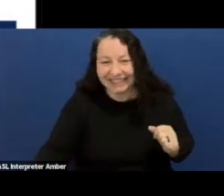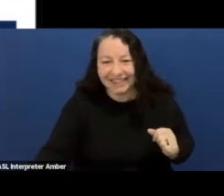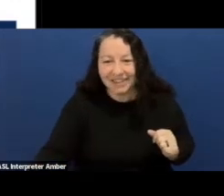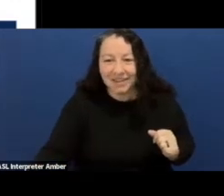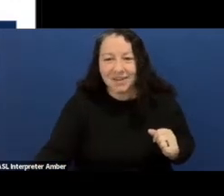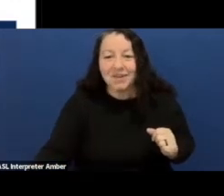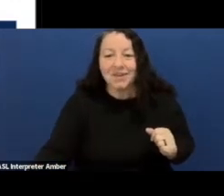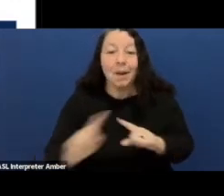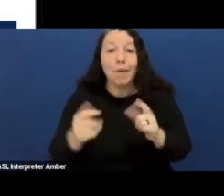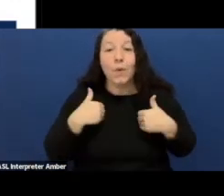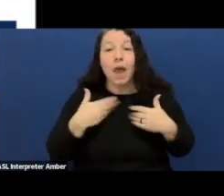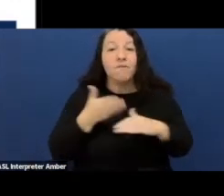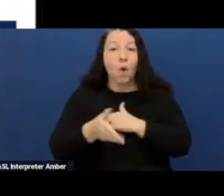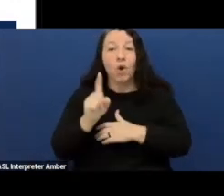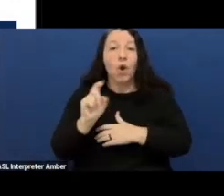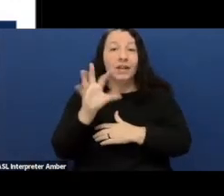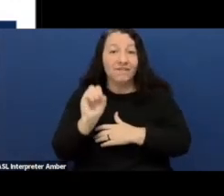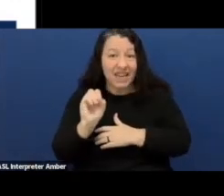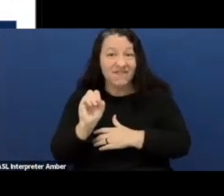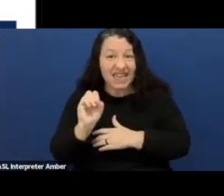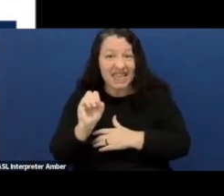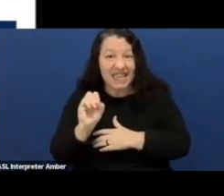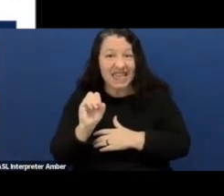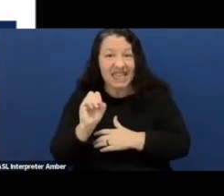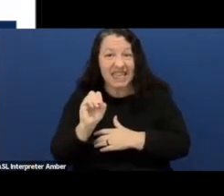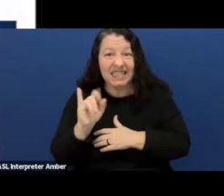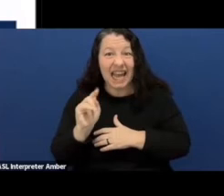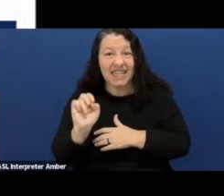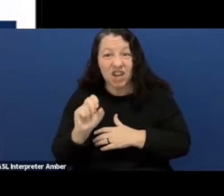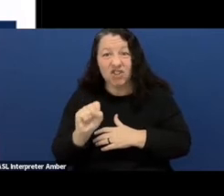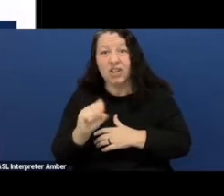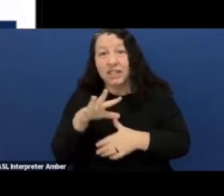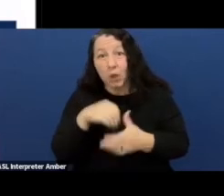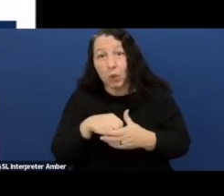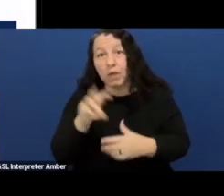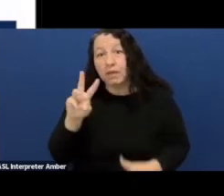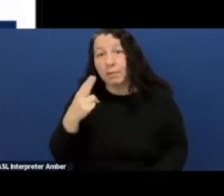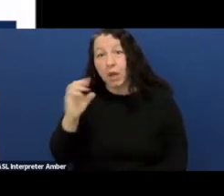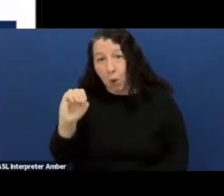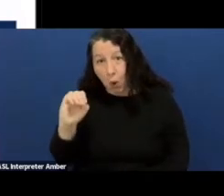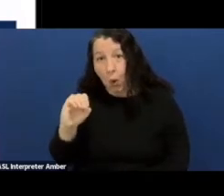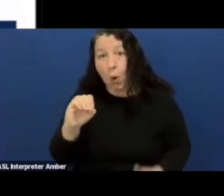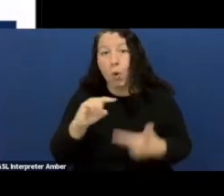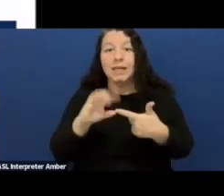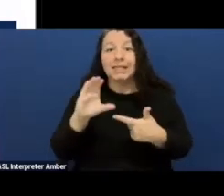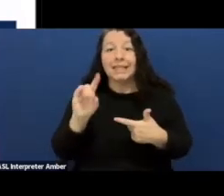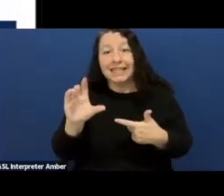the whole list because it's quite exhaustive. But to summarize, we have over 150 citations,